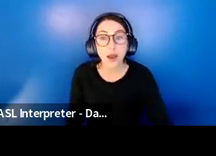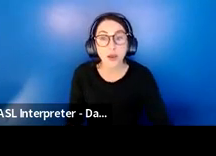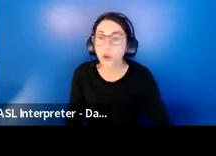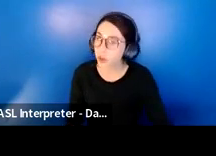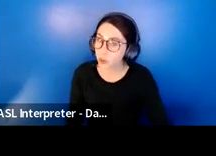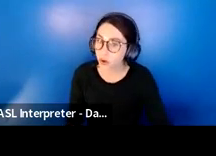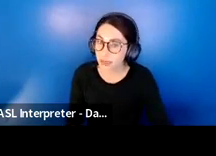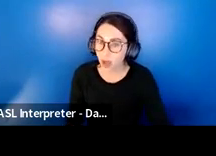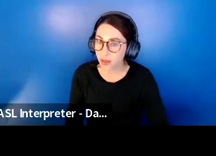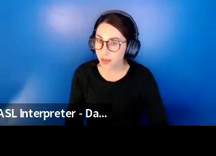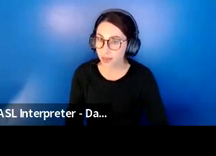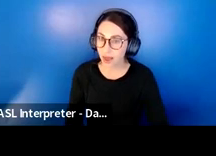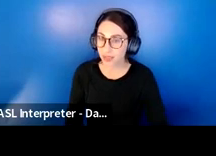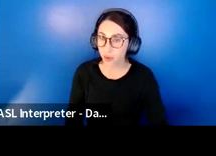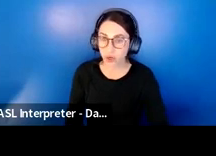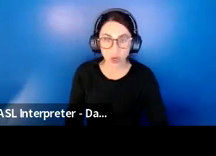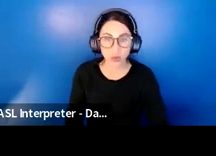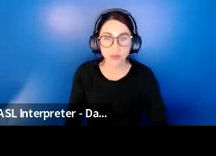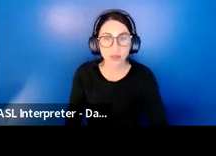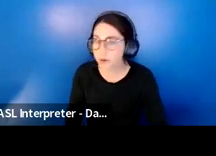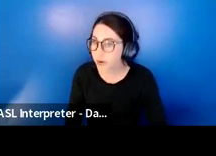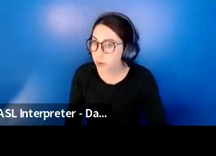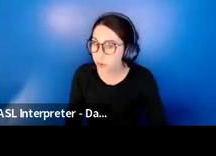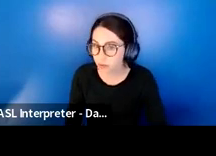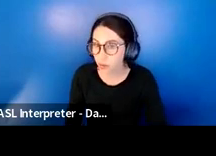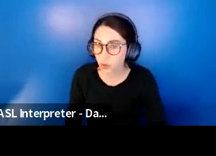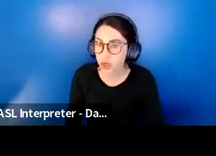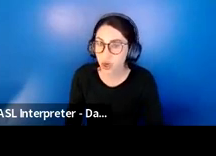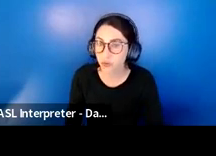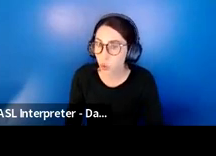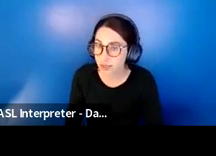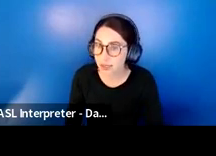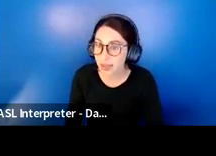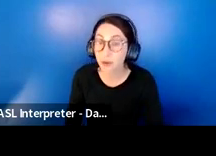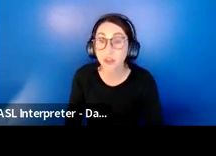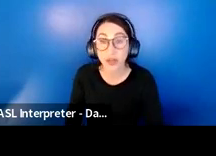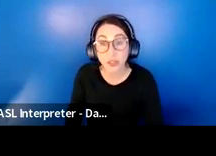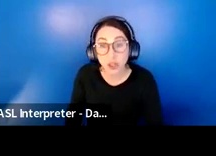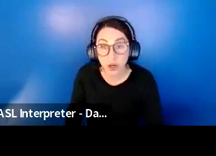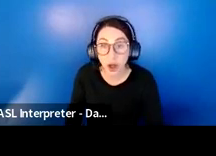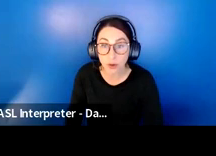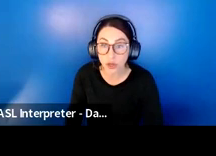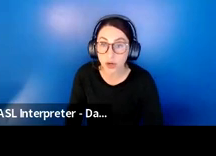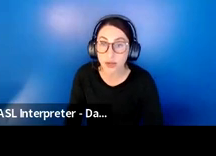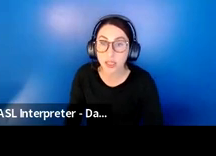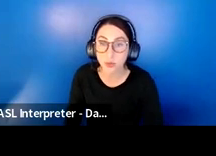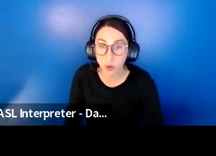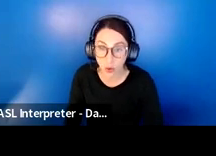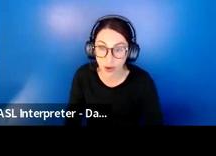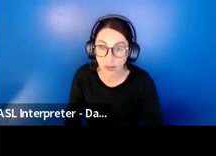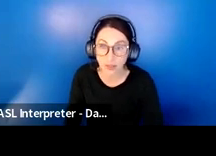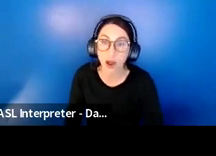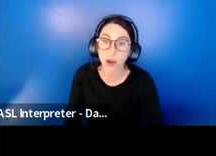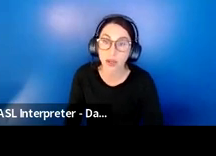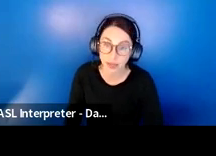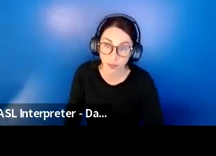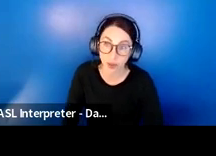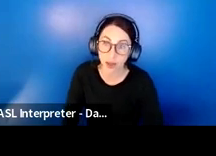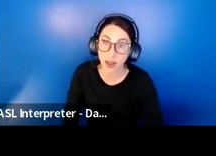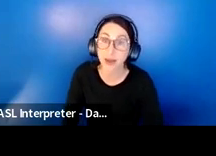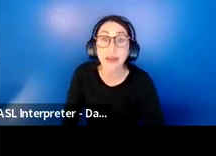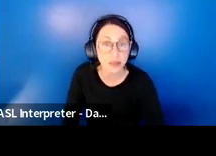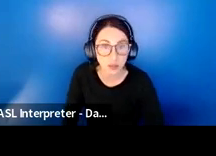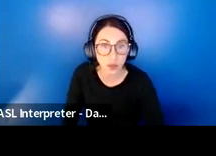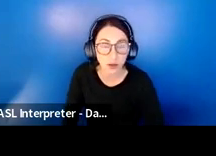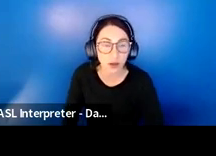ASL Interpreter - Danielle: you know, the community saw that that exposure was very, very brief. It was only shown for 1 second. And so that's a good opportunity to spread awareness about accessibility and inaccessibility.